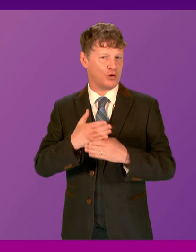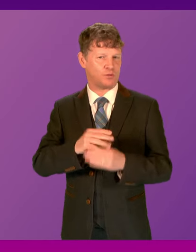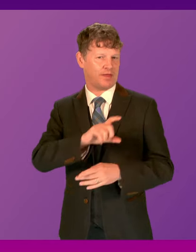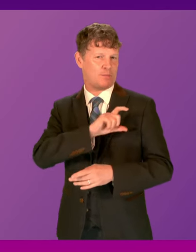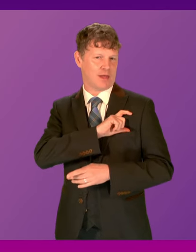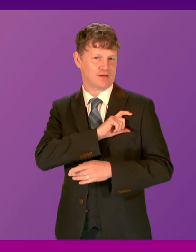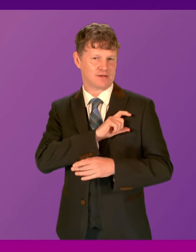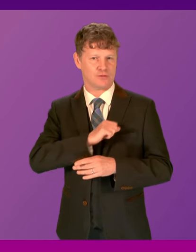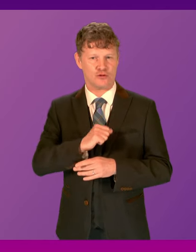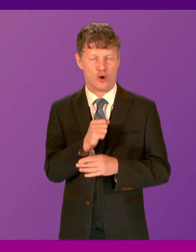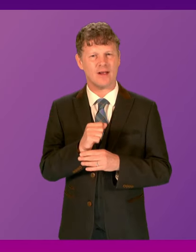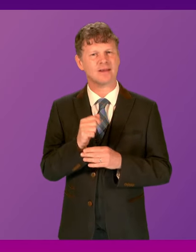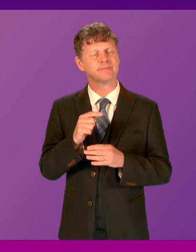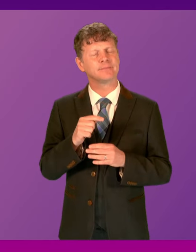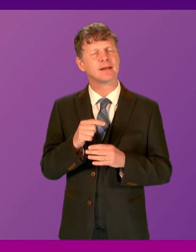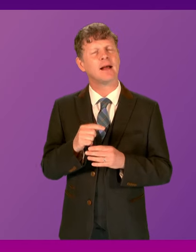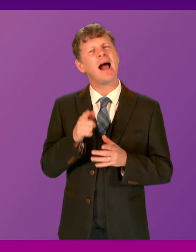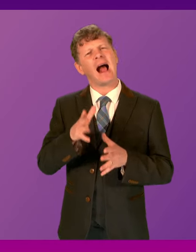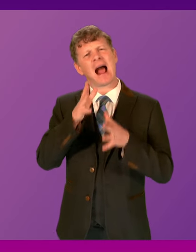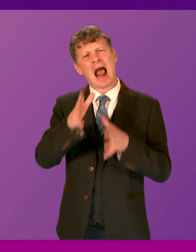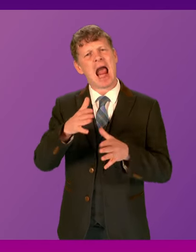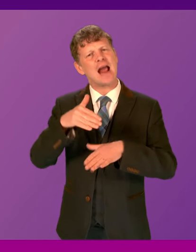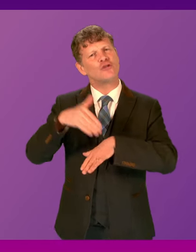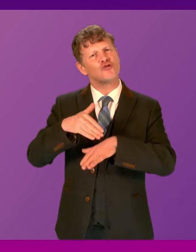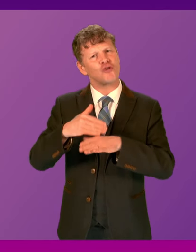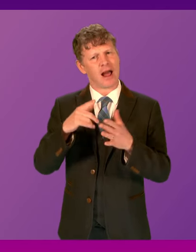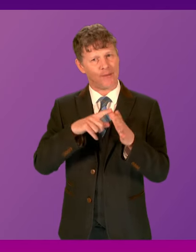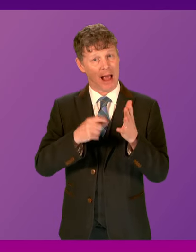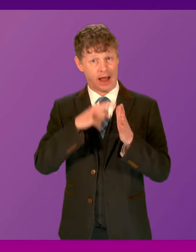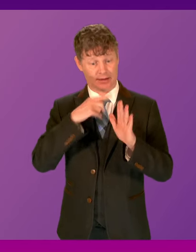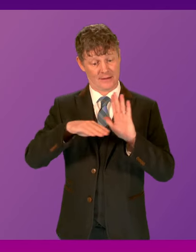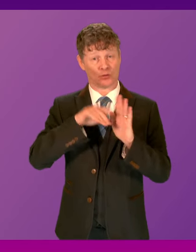The Hate Crime and Public Order Act 2021 will come into effect from 1 April. Scottish Conservatives